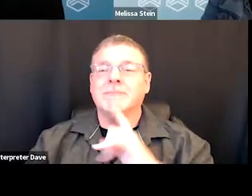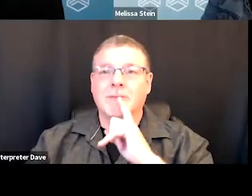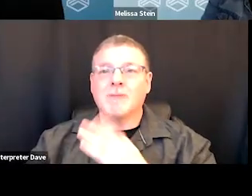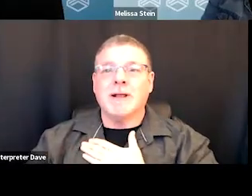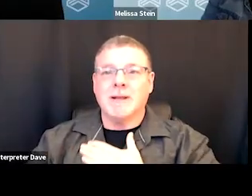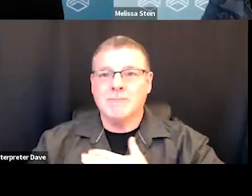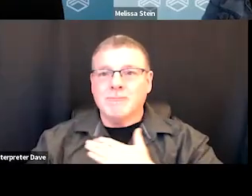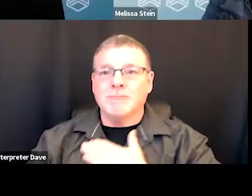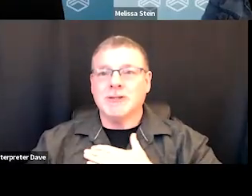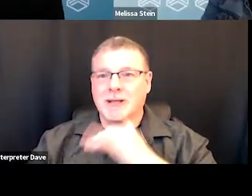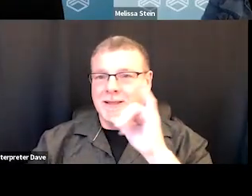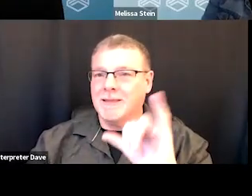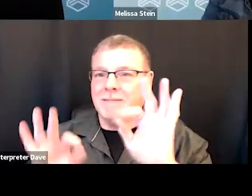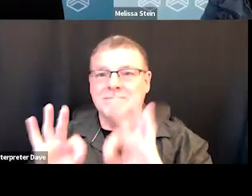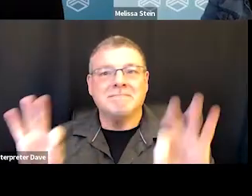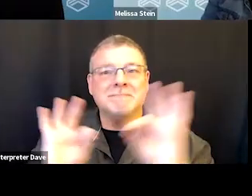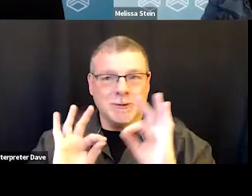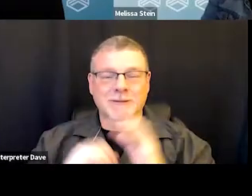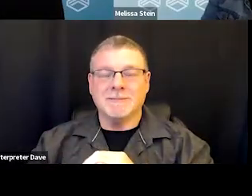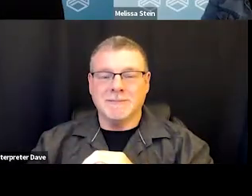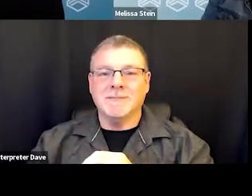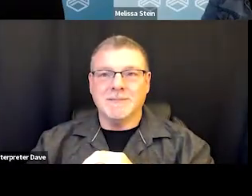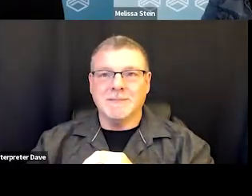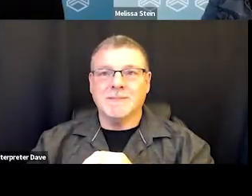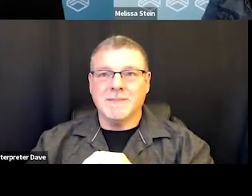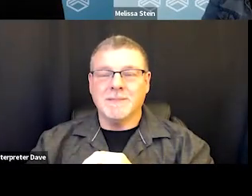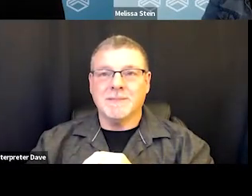That is so important and such a critical part